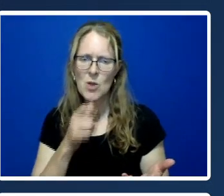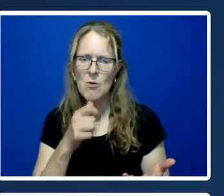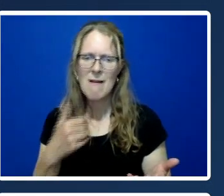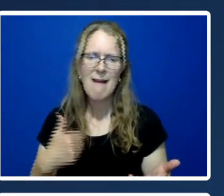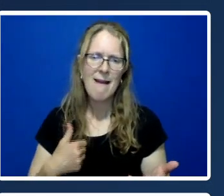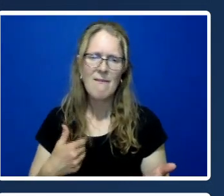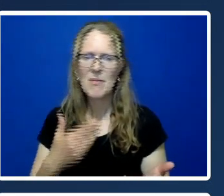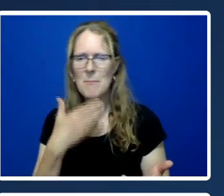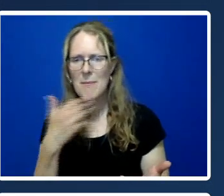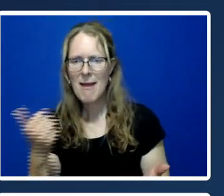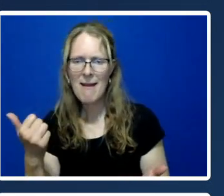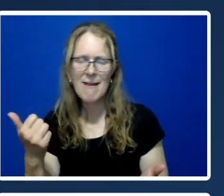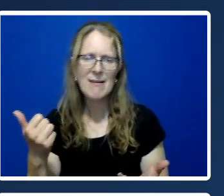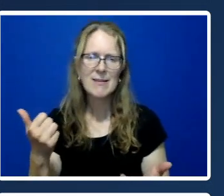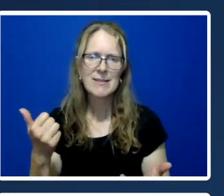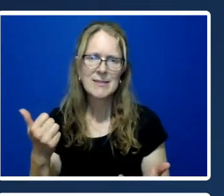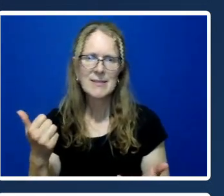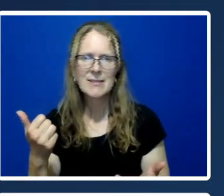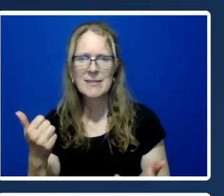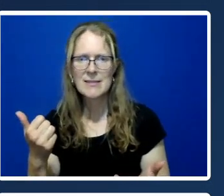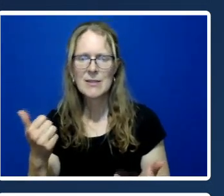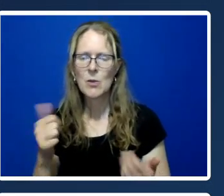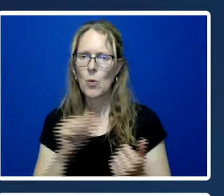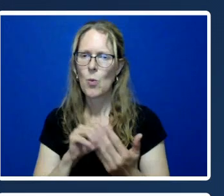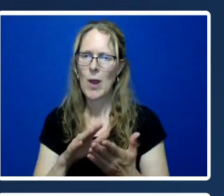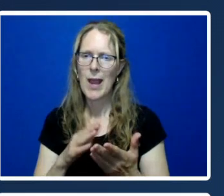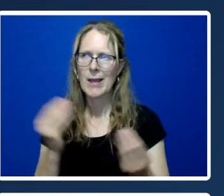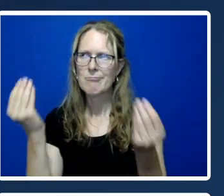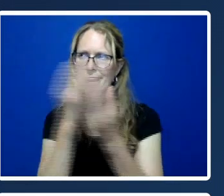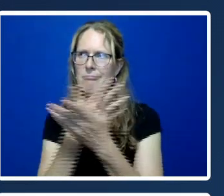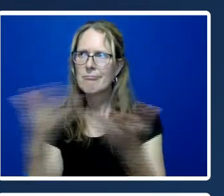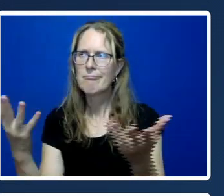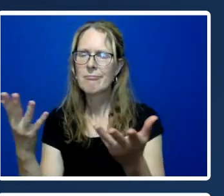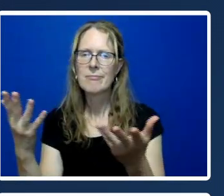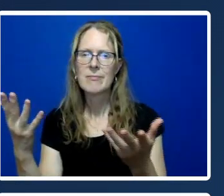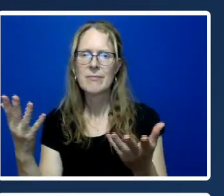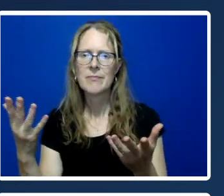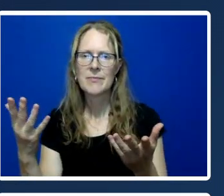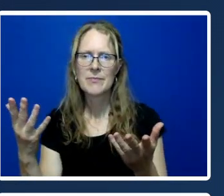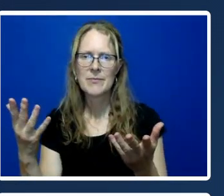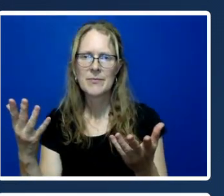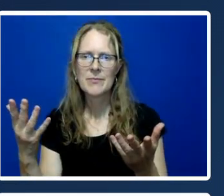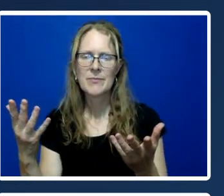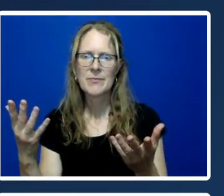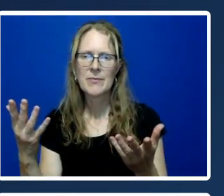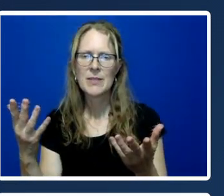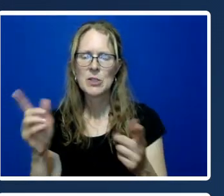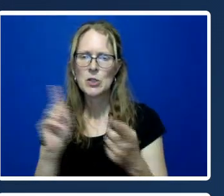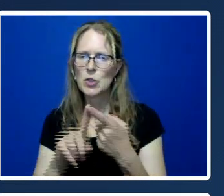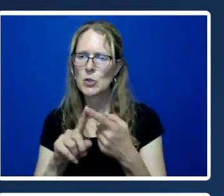their information out to people who have power in their communities. And YIRA seeks to change